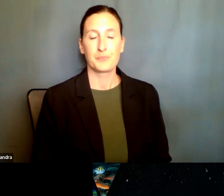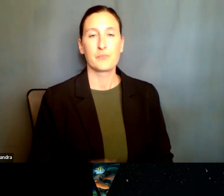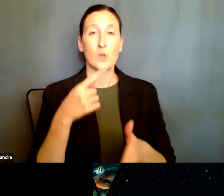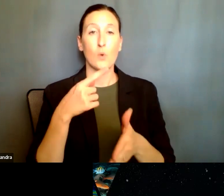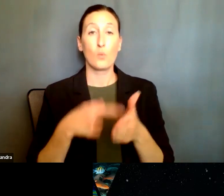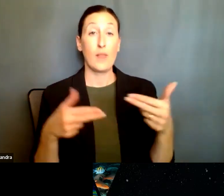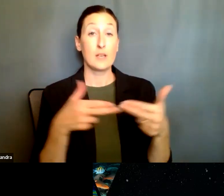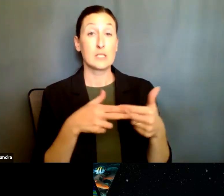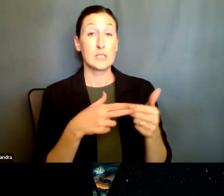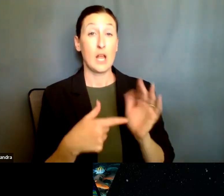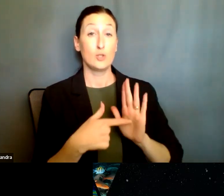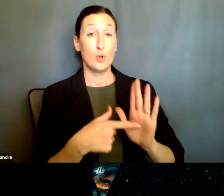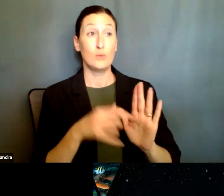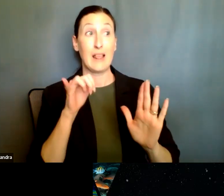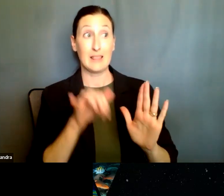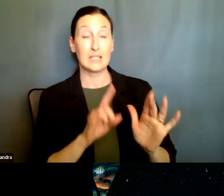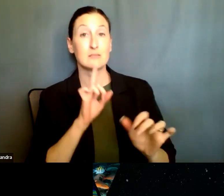that really is the focus.